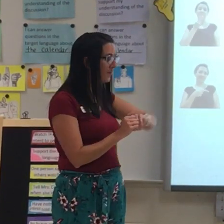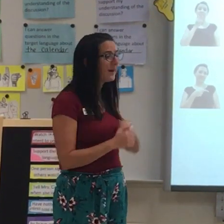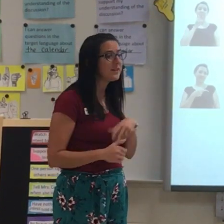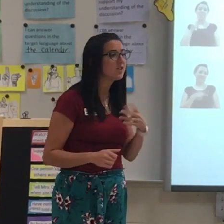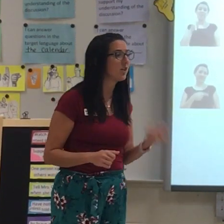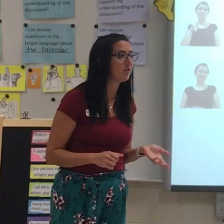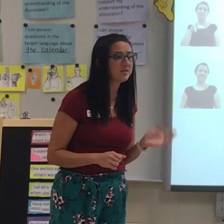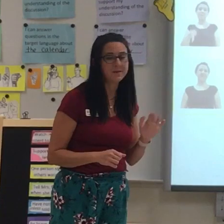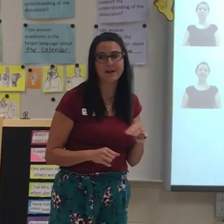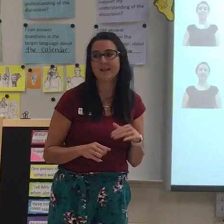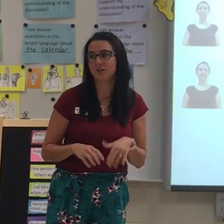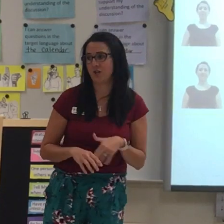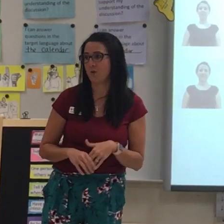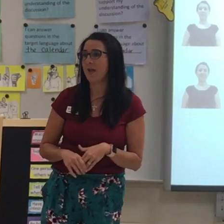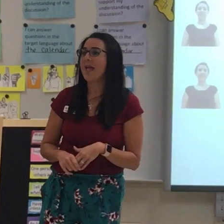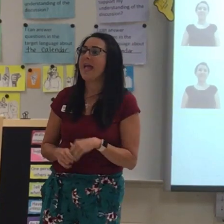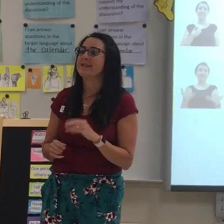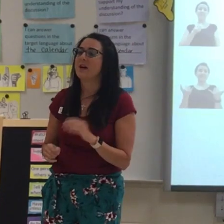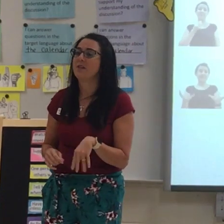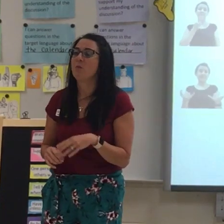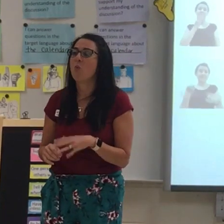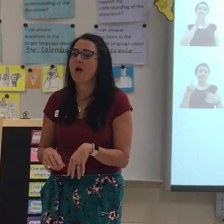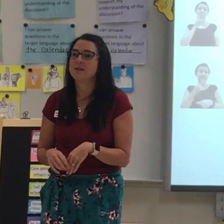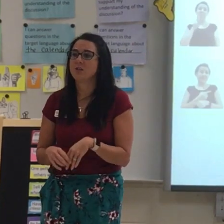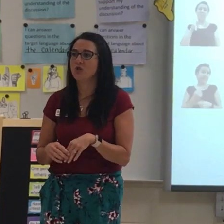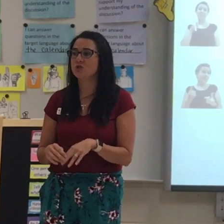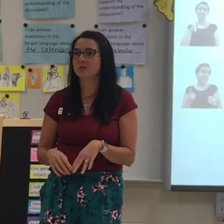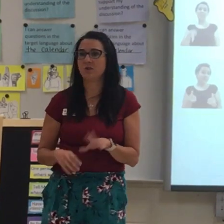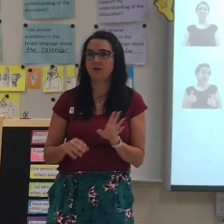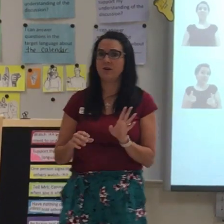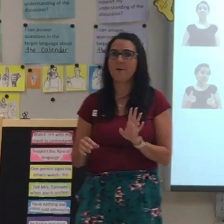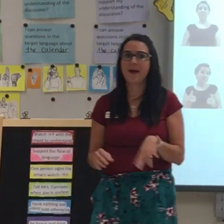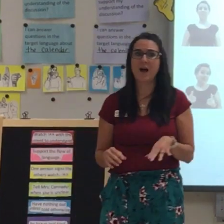everybody to turn to some I hear you and tell them what you just learned about